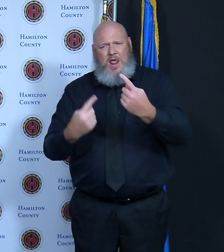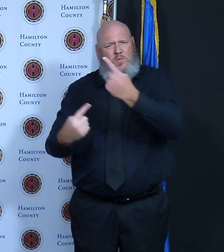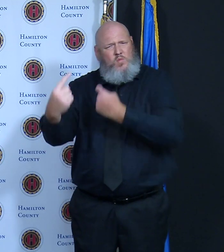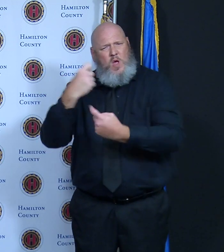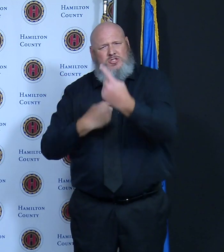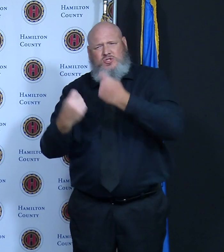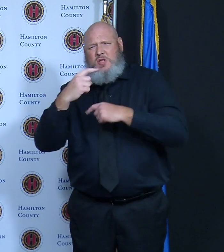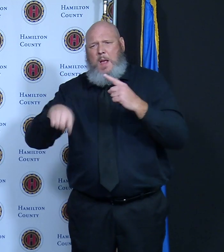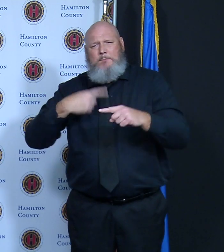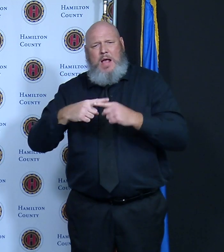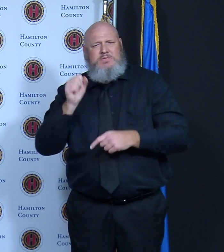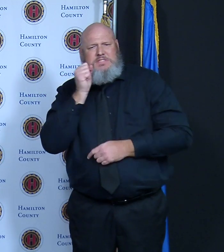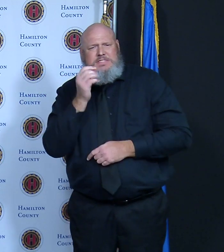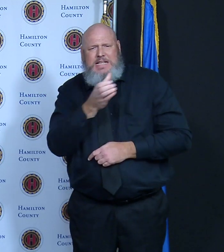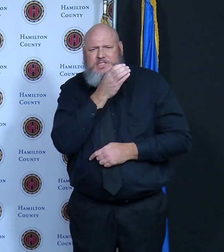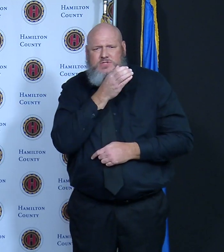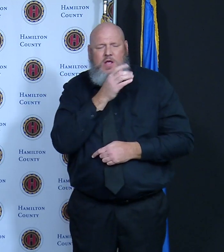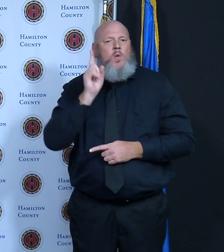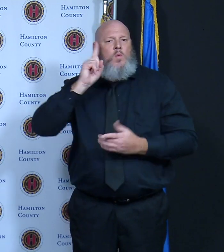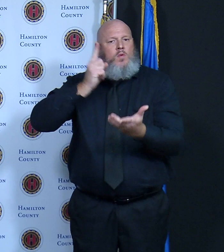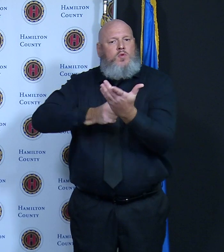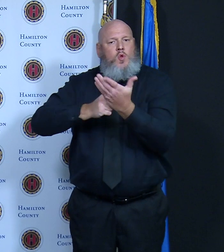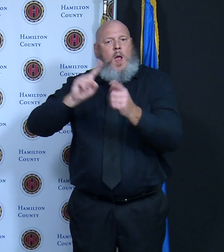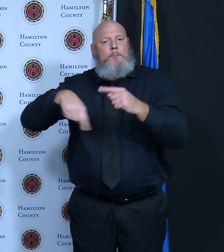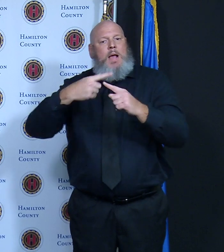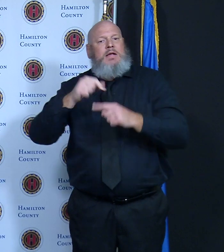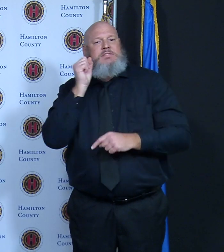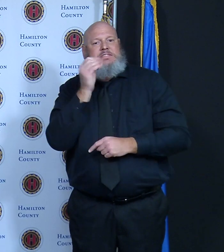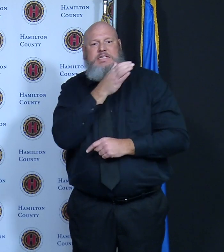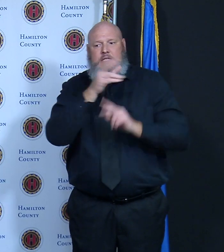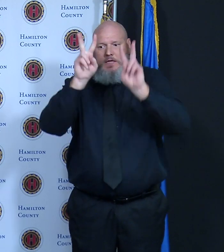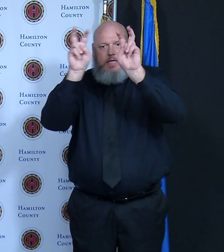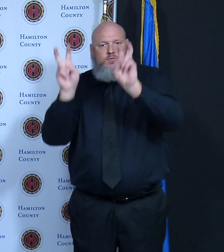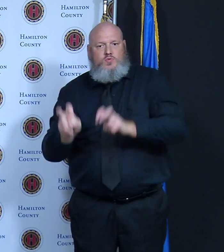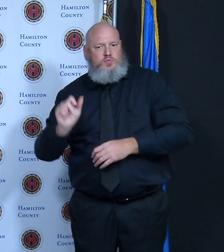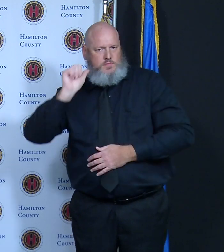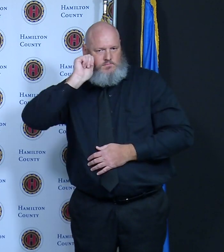how the Council on Aging is responding the county has a relationship with the